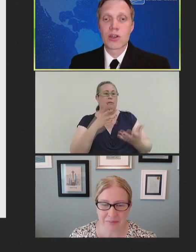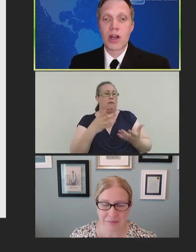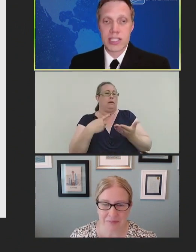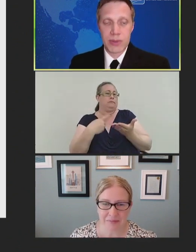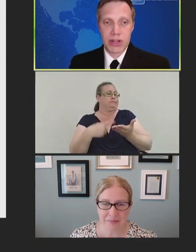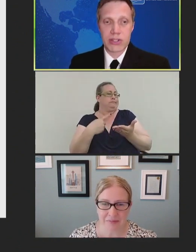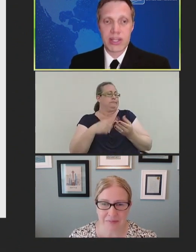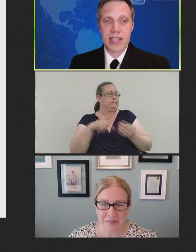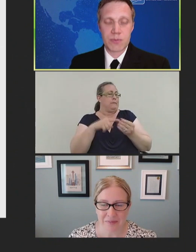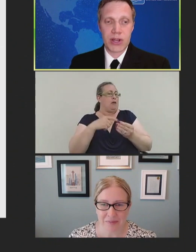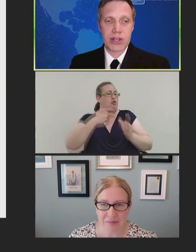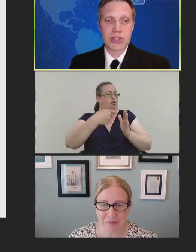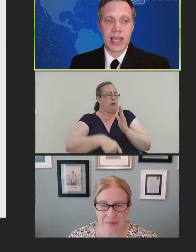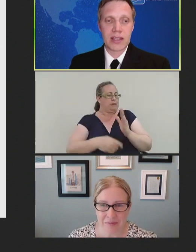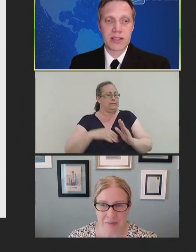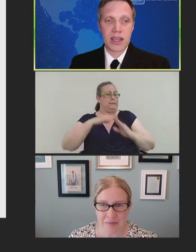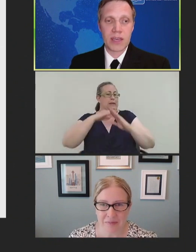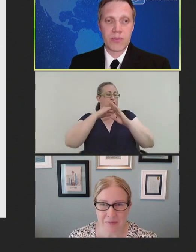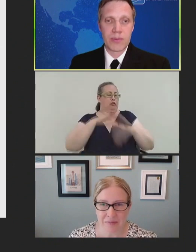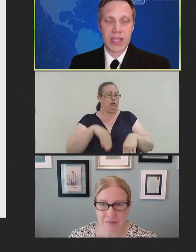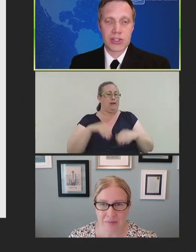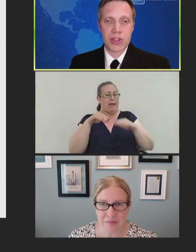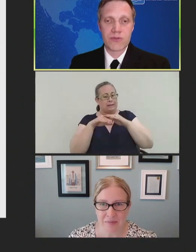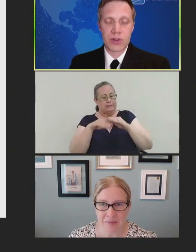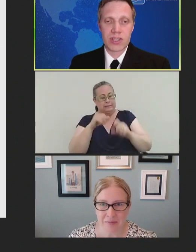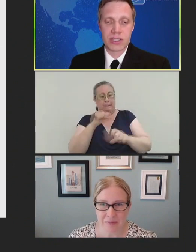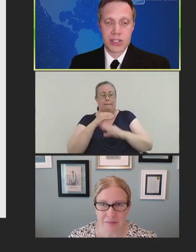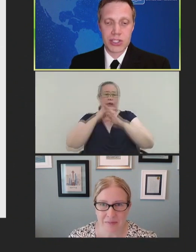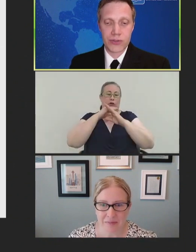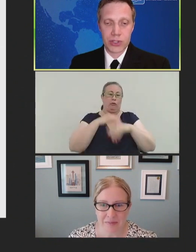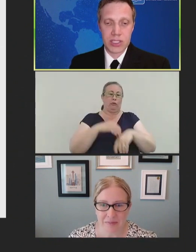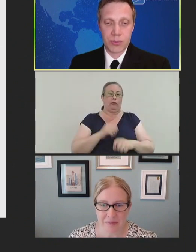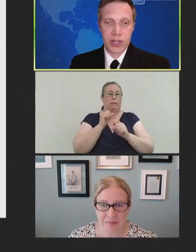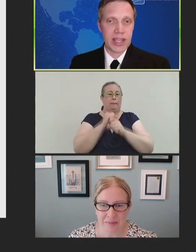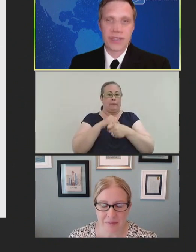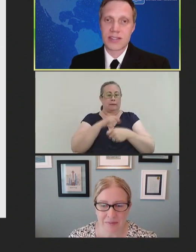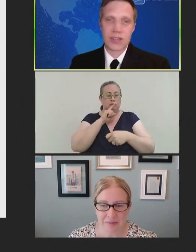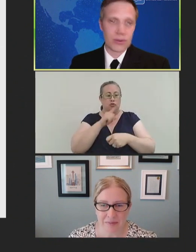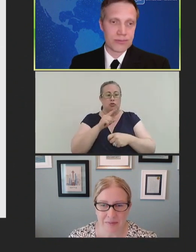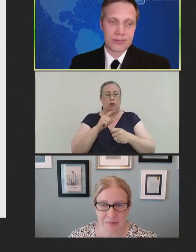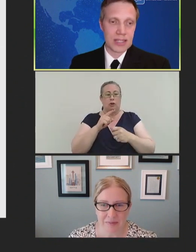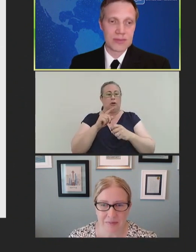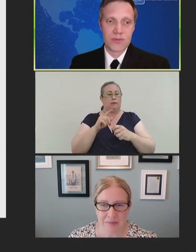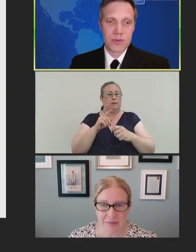cost barriers and access barriers and making sure that clinicians are fully supported. As you know,